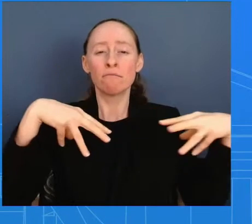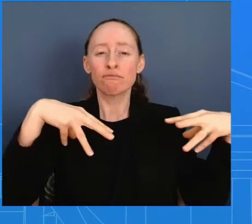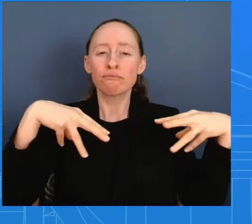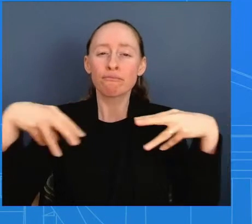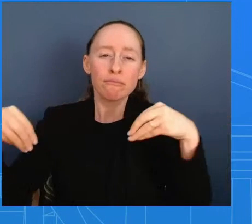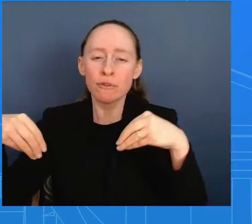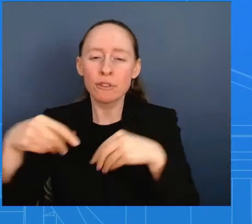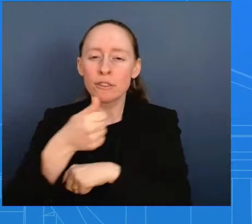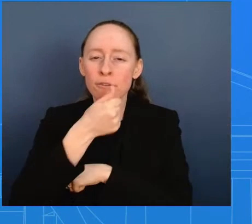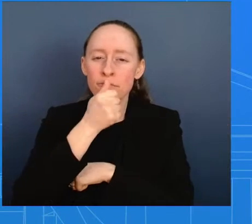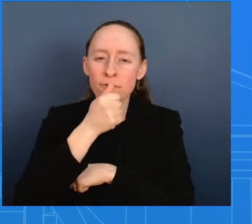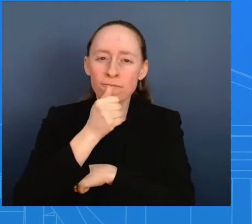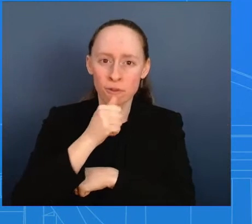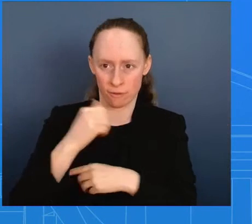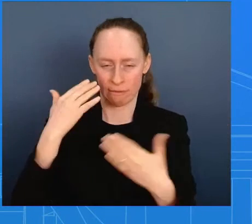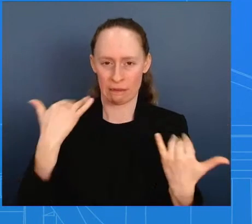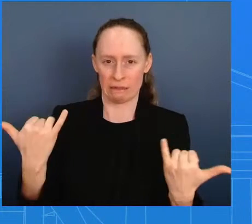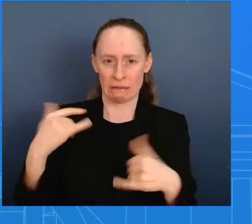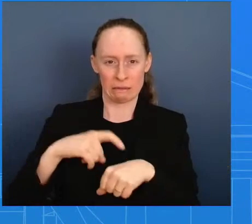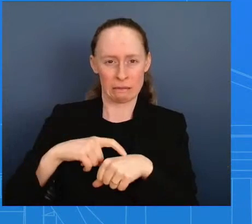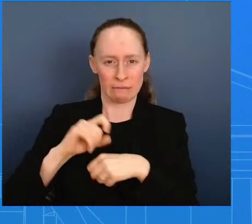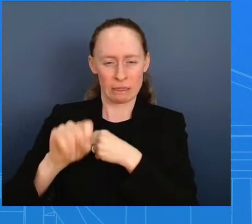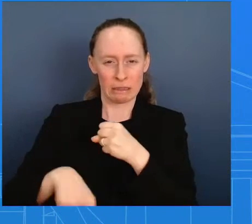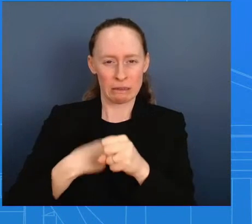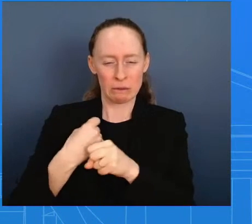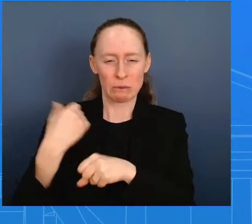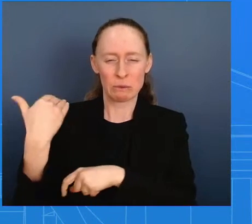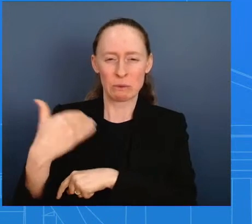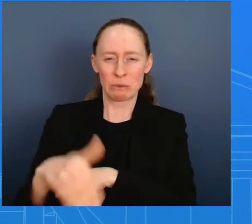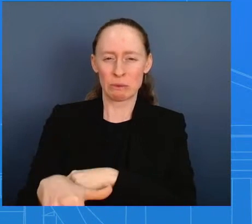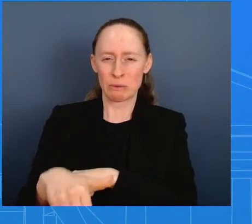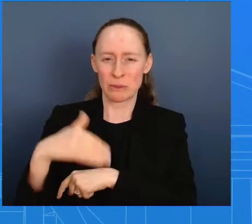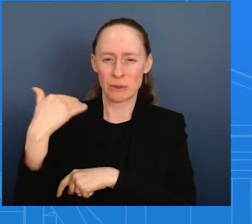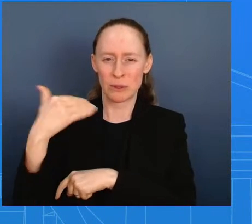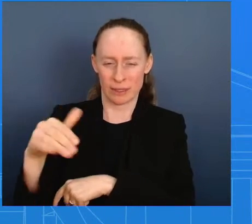Part of it is about the need for us -- the United States and our coalition of countries --